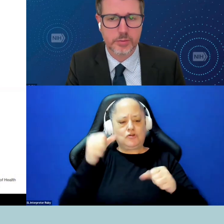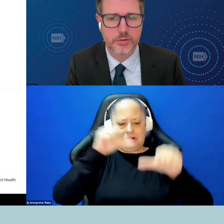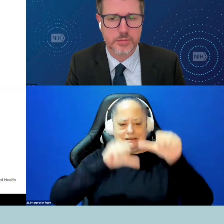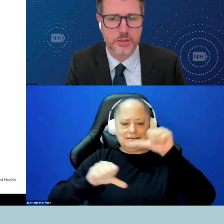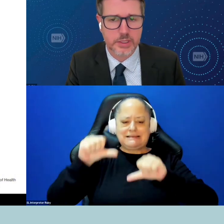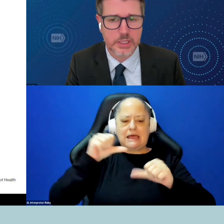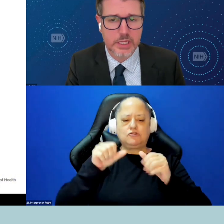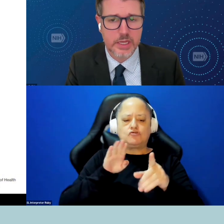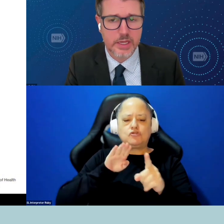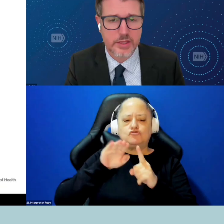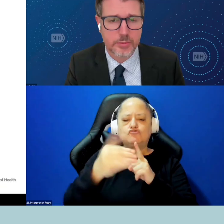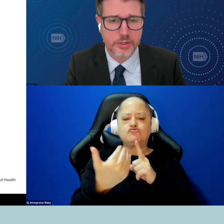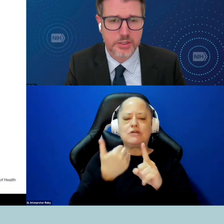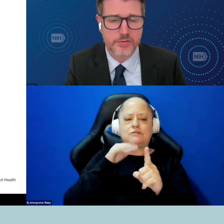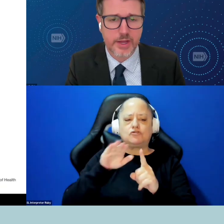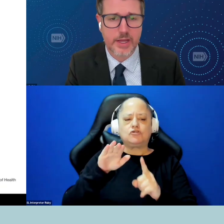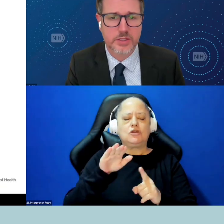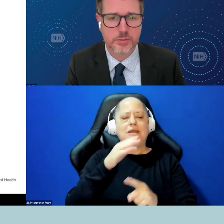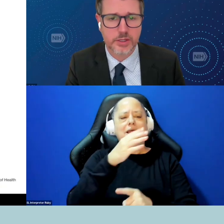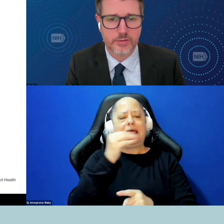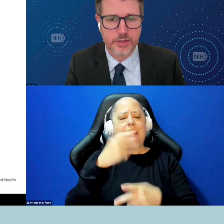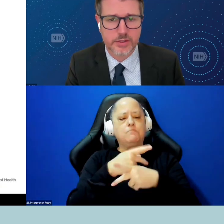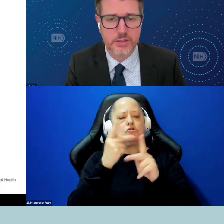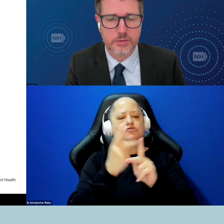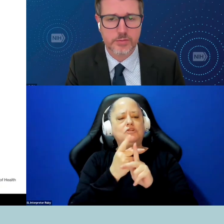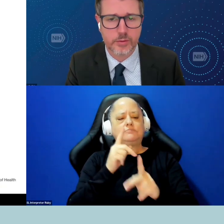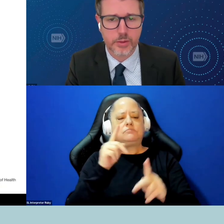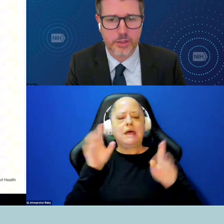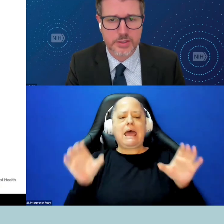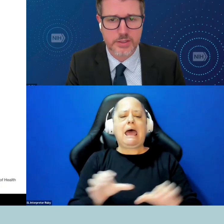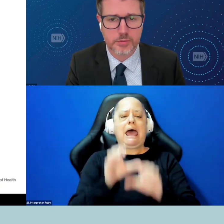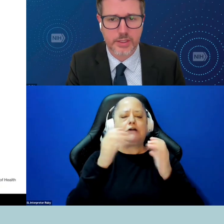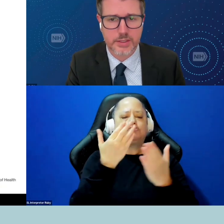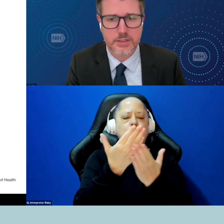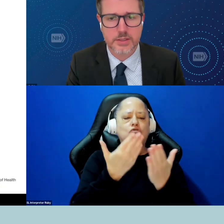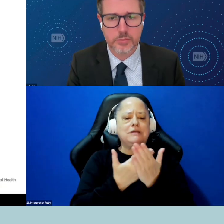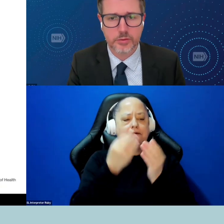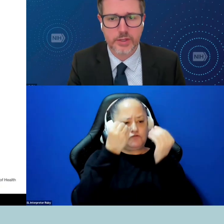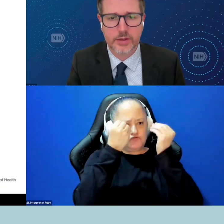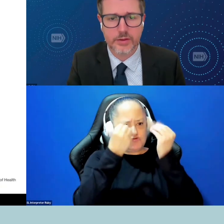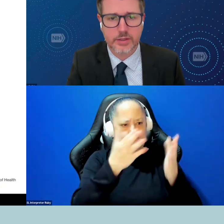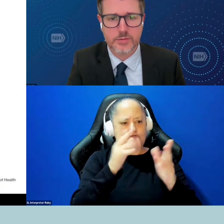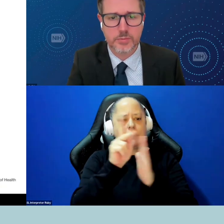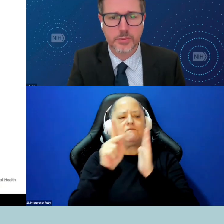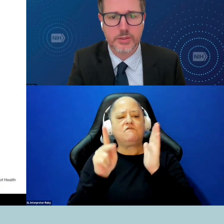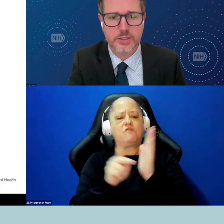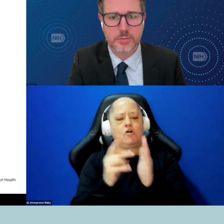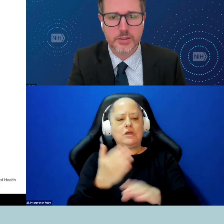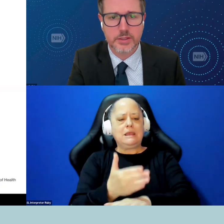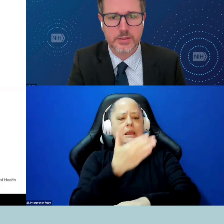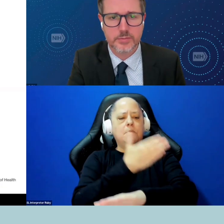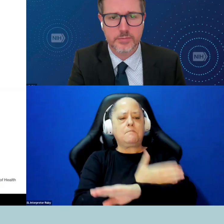reproducibility, and the production of actionable evidence to inform policies and practices to improve the health outcomes for people with disabilities.